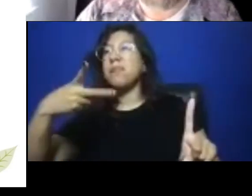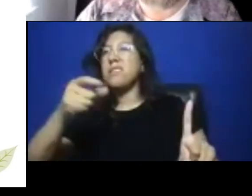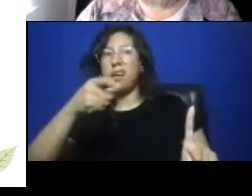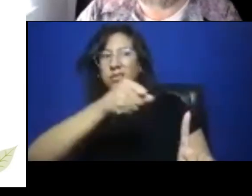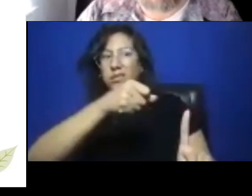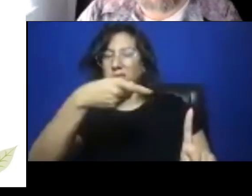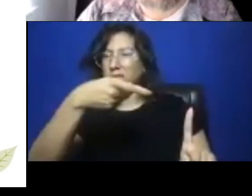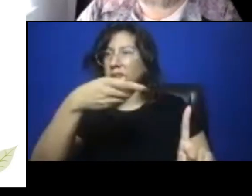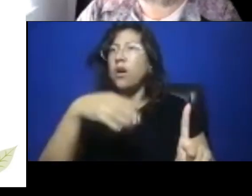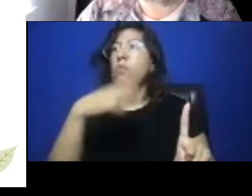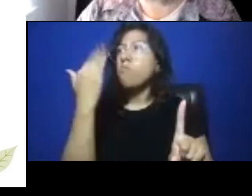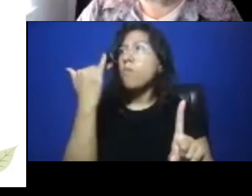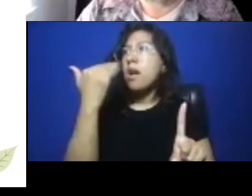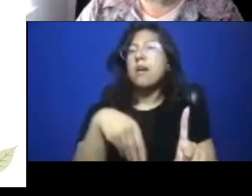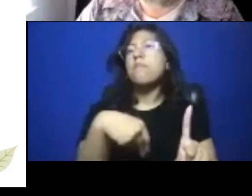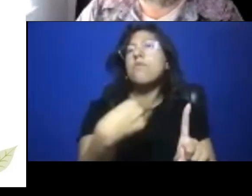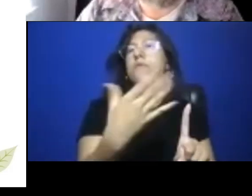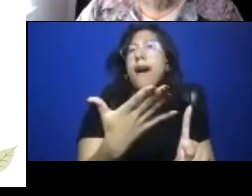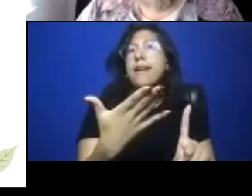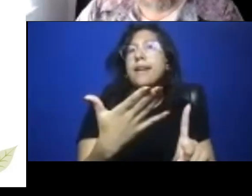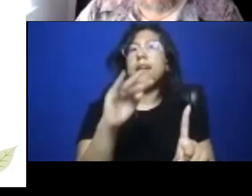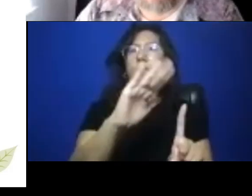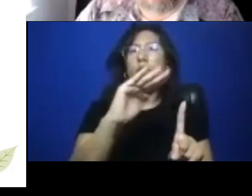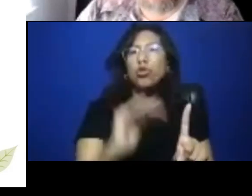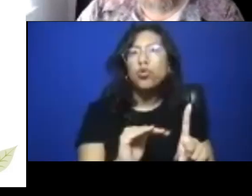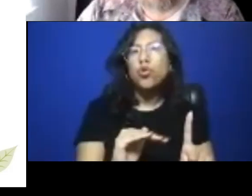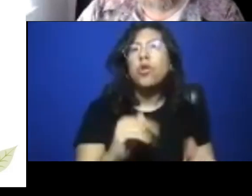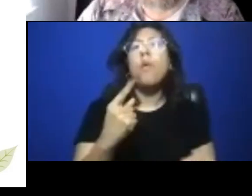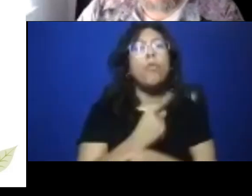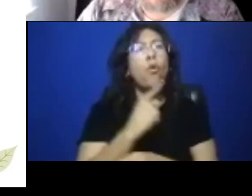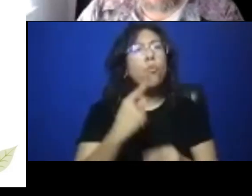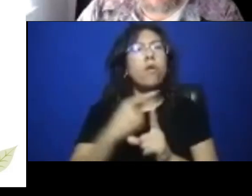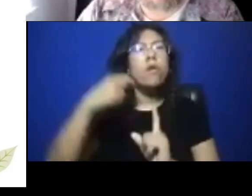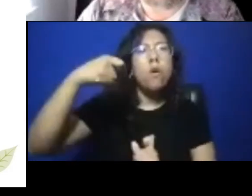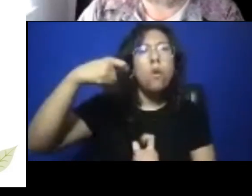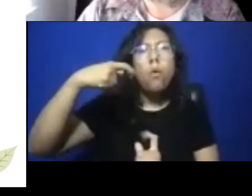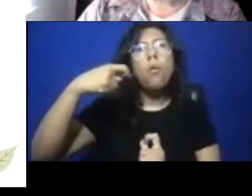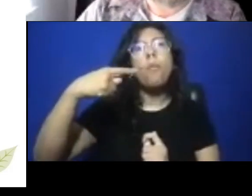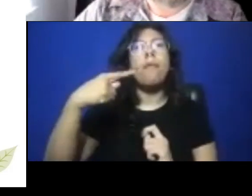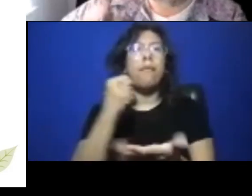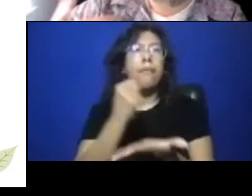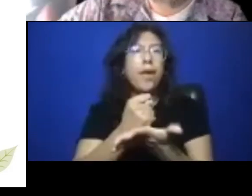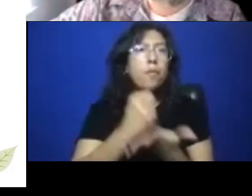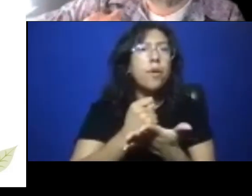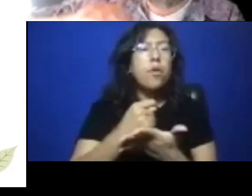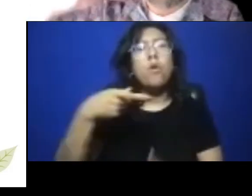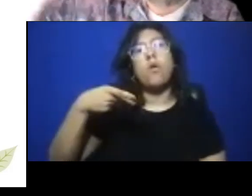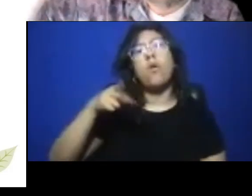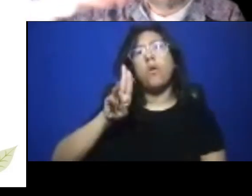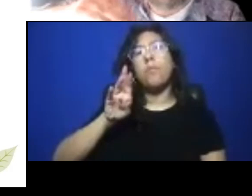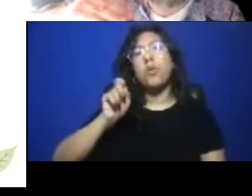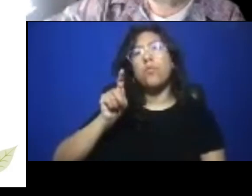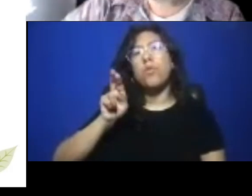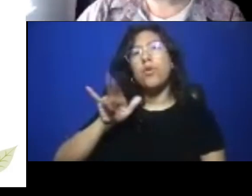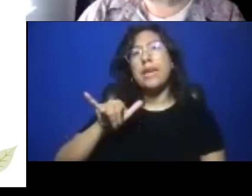with appropriate hormone therapy or puberty blockers. So we know that providers can do things